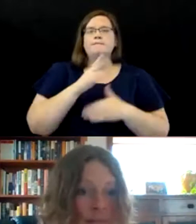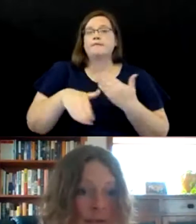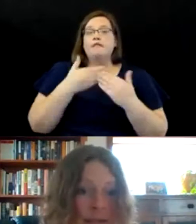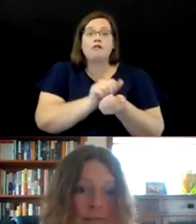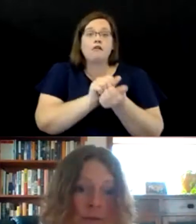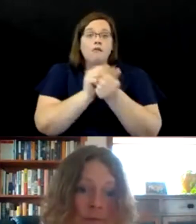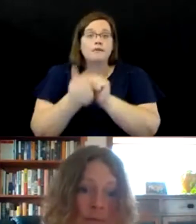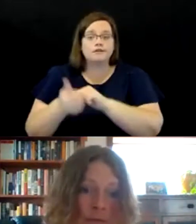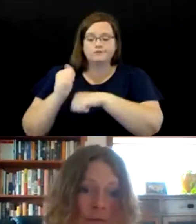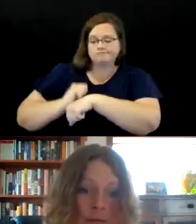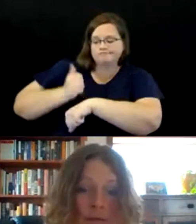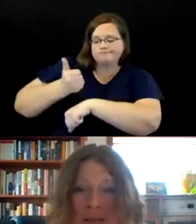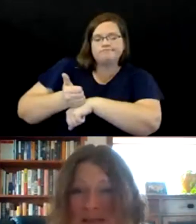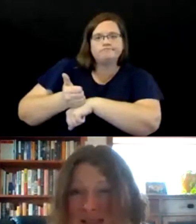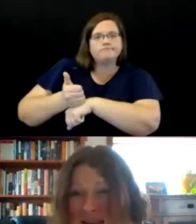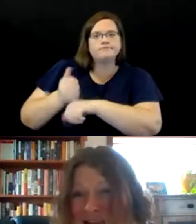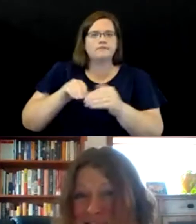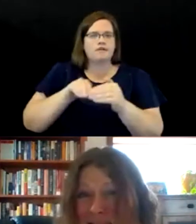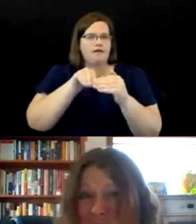place for them to make it easy for them